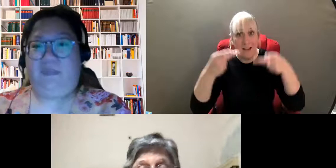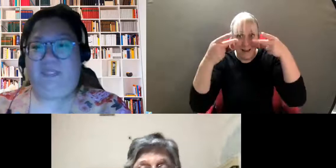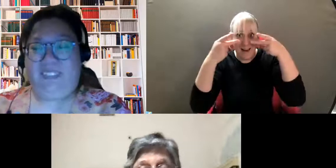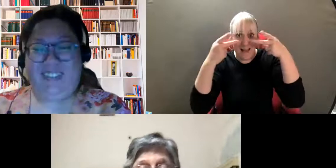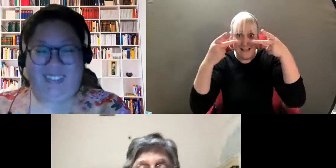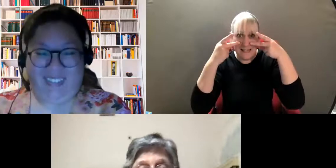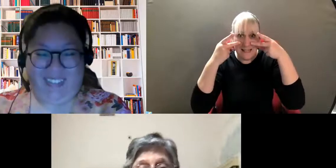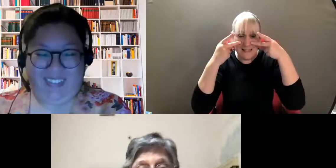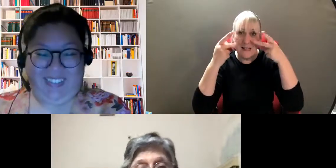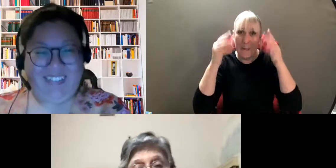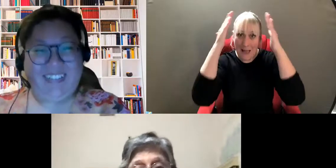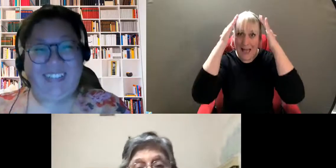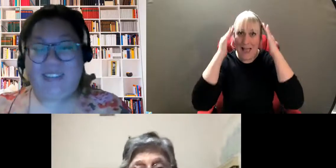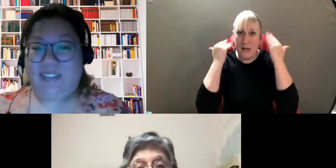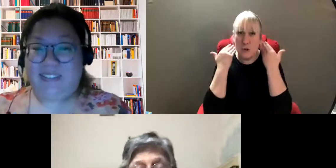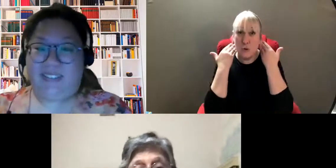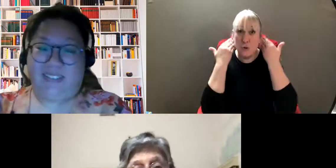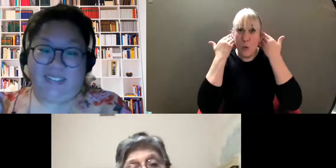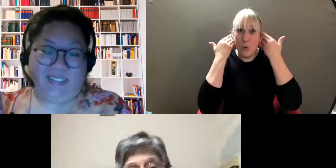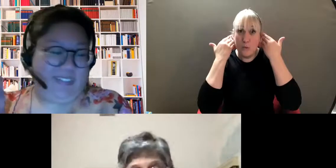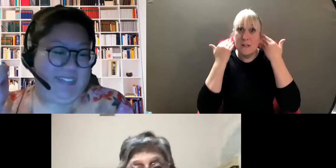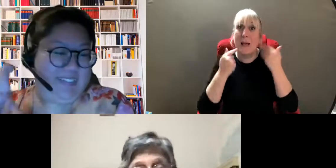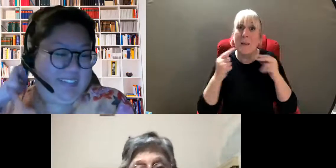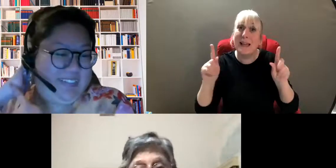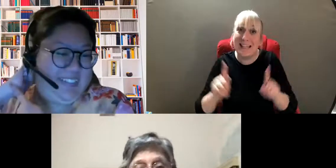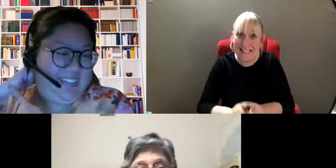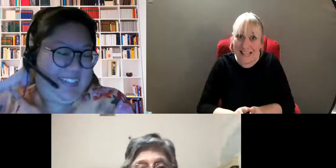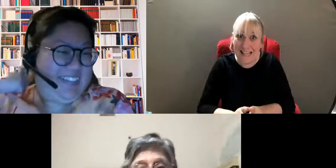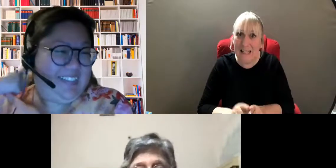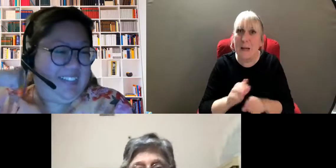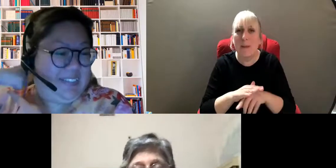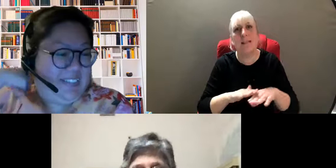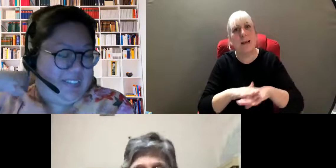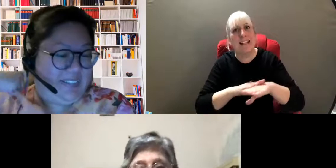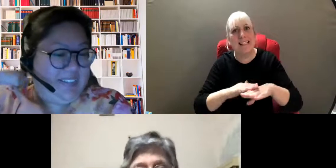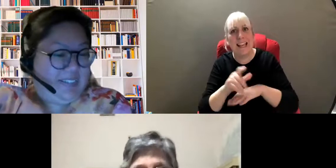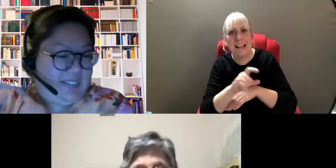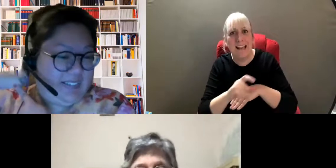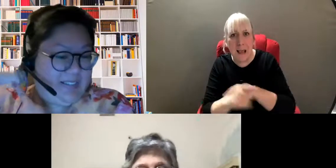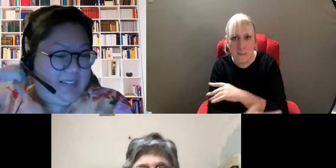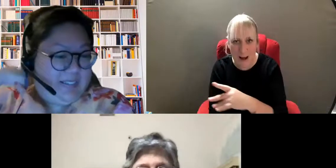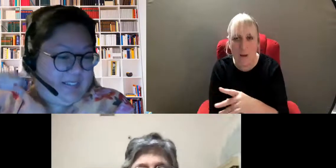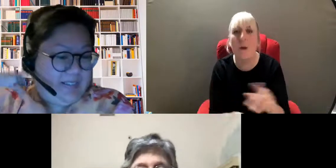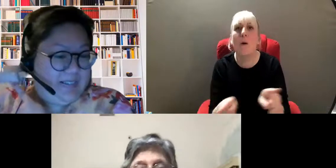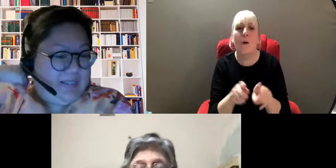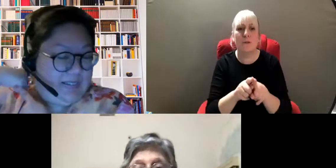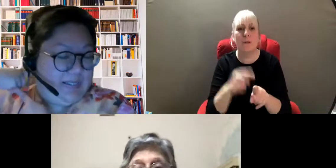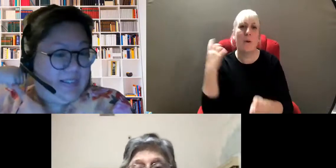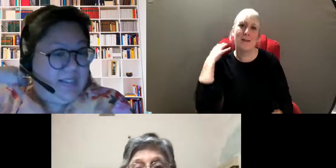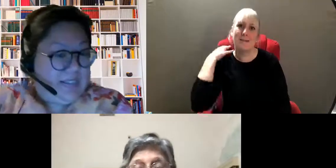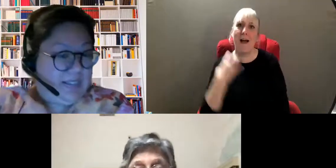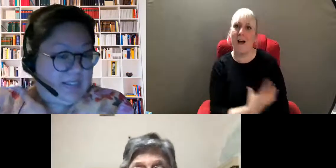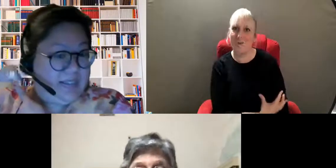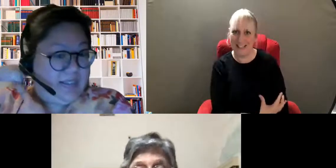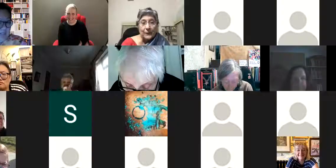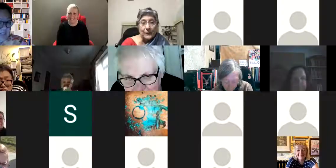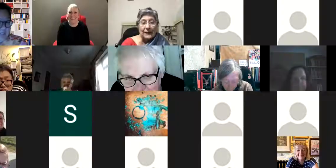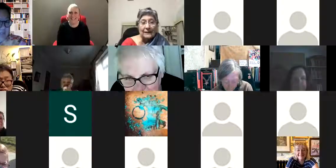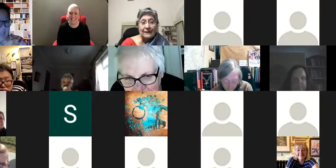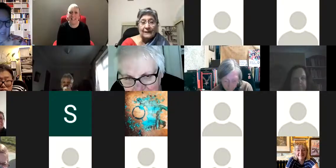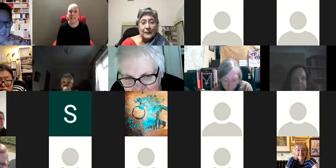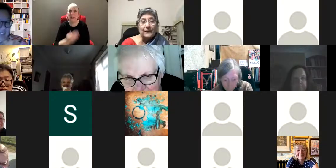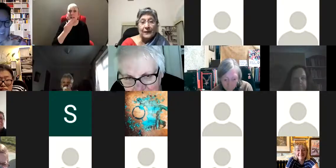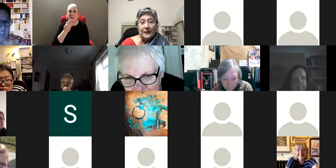hair and i'm an indian so i'm brown and i wear a saree and you'll have to stop me when i speak very